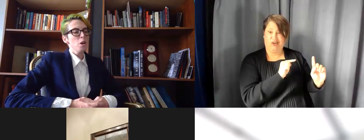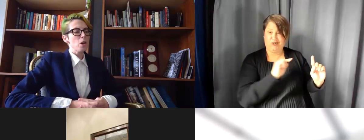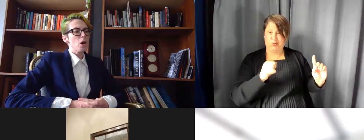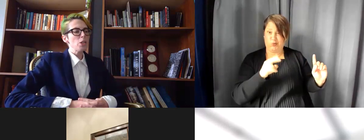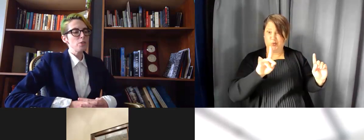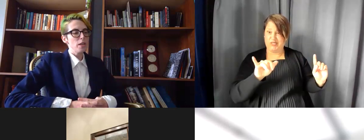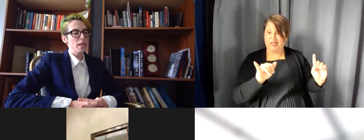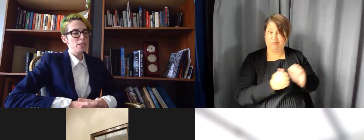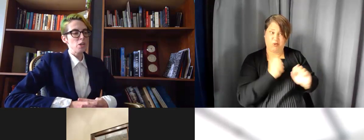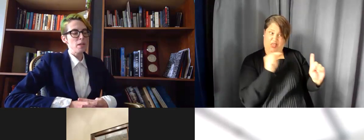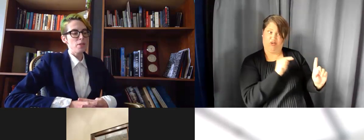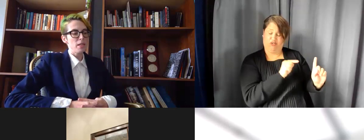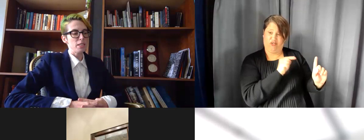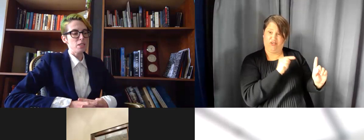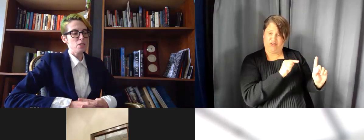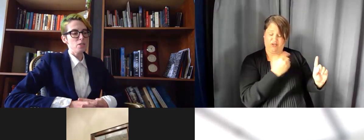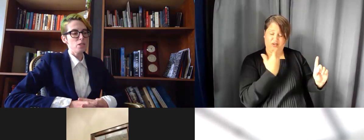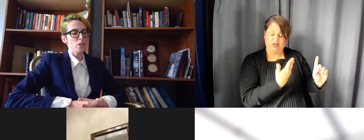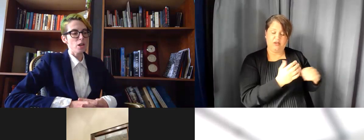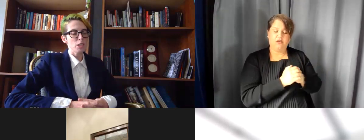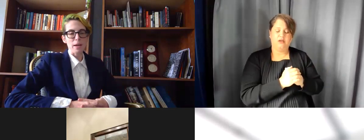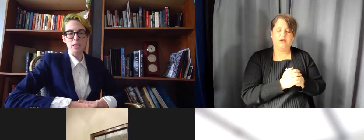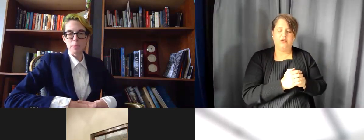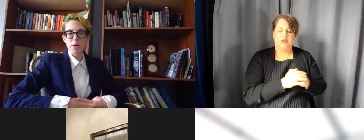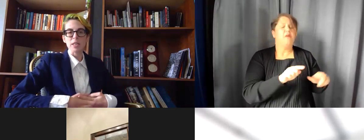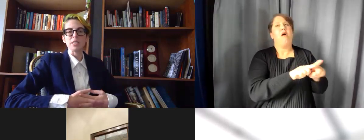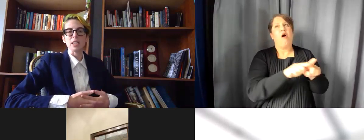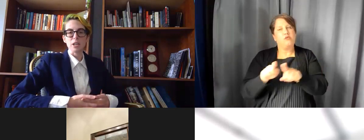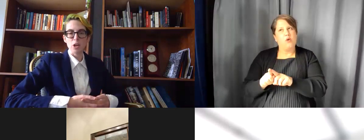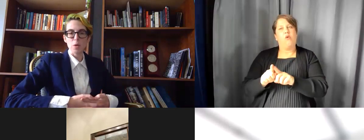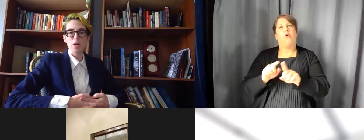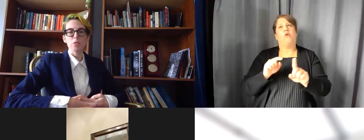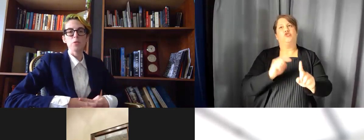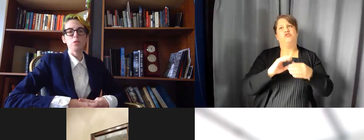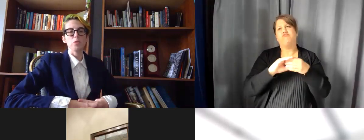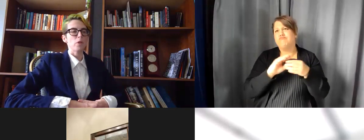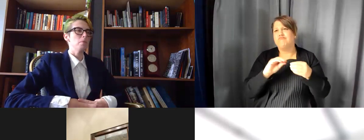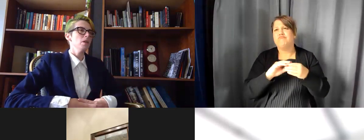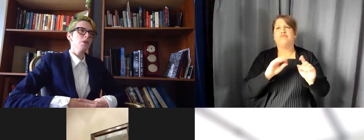Farrah Garland: but also looking at so many things that she talks about experiencing and going through from.